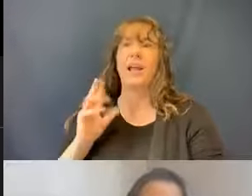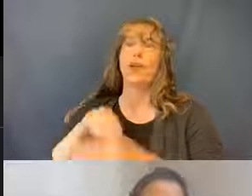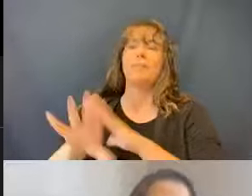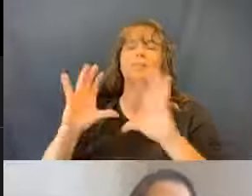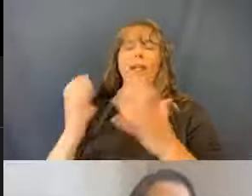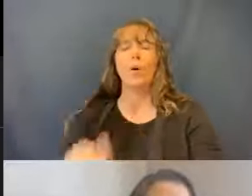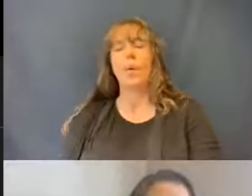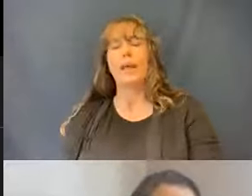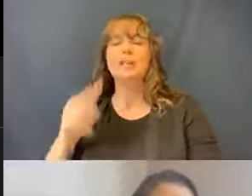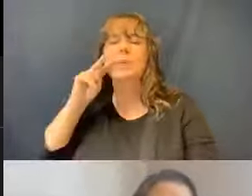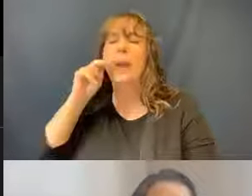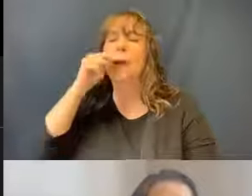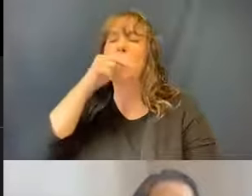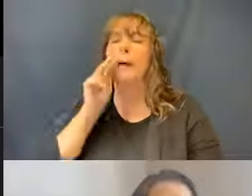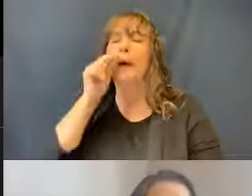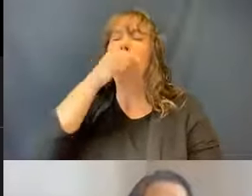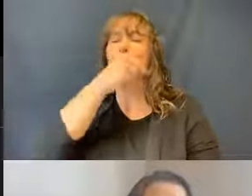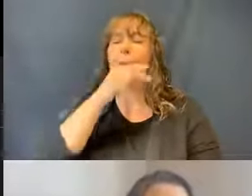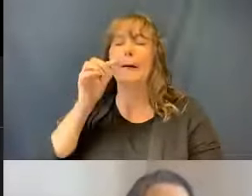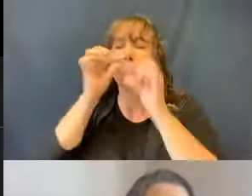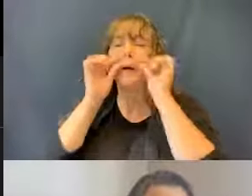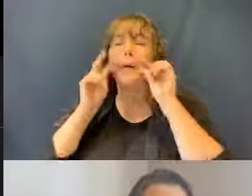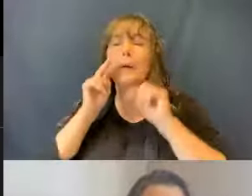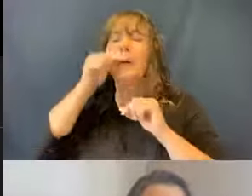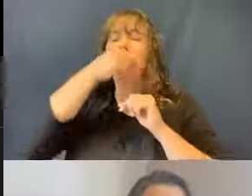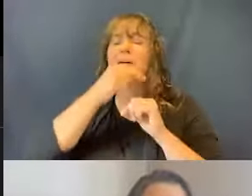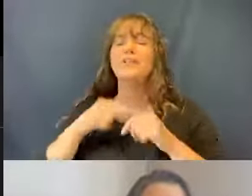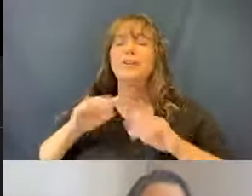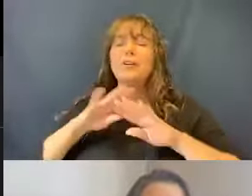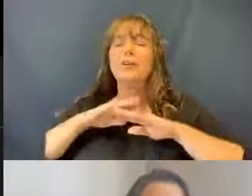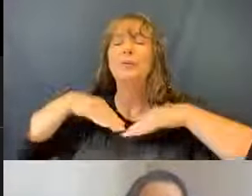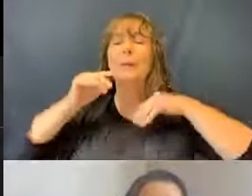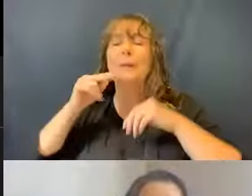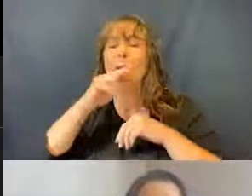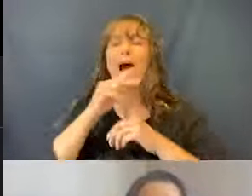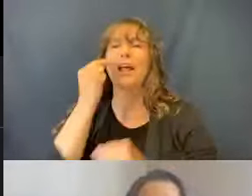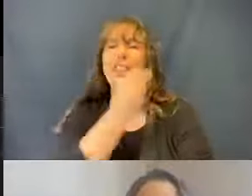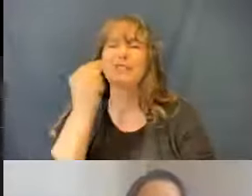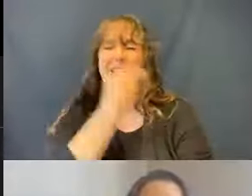beard up higher. His mustache up higher. So I could read his lips easier. And then don't